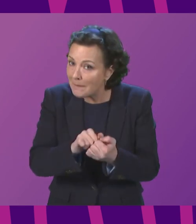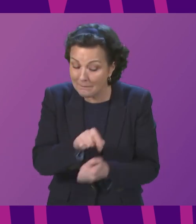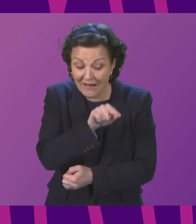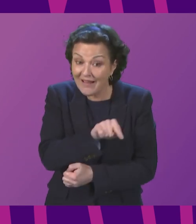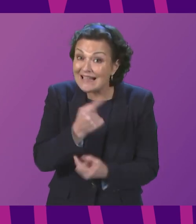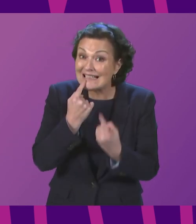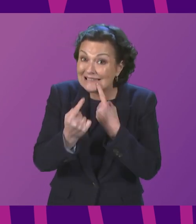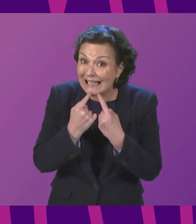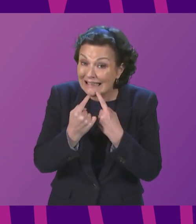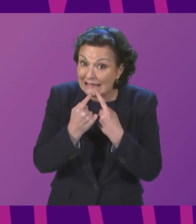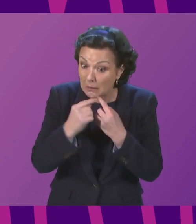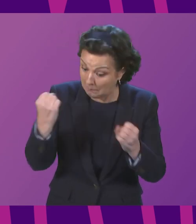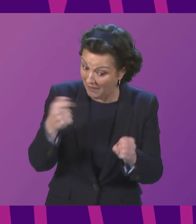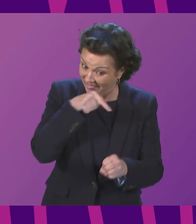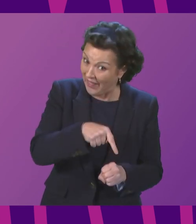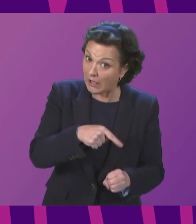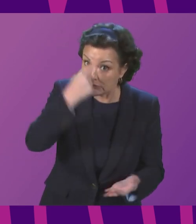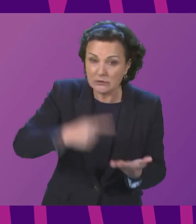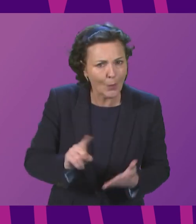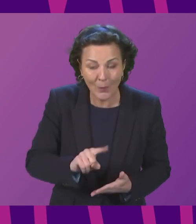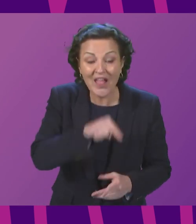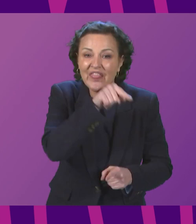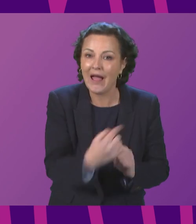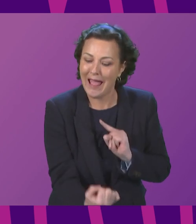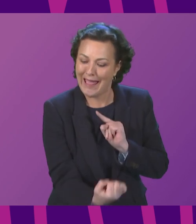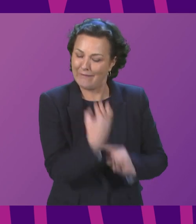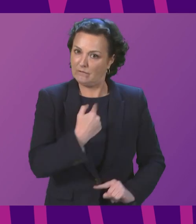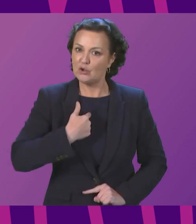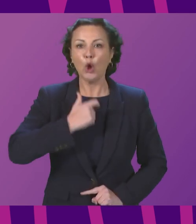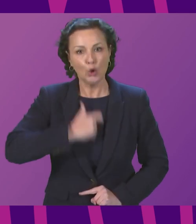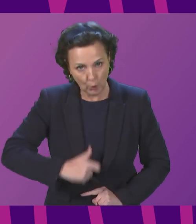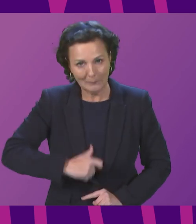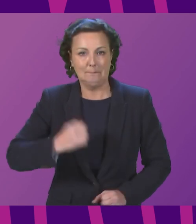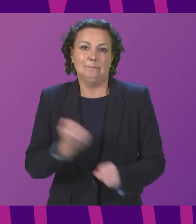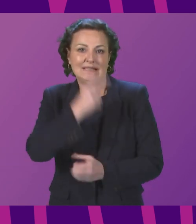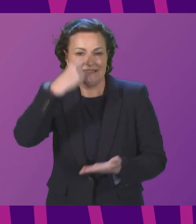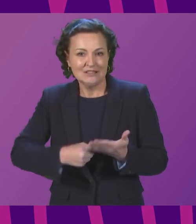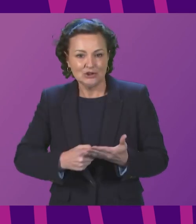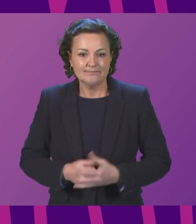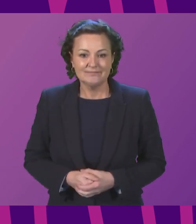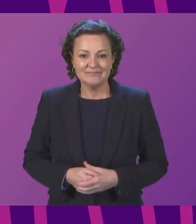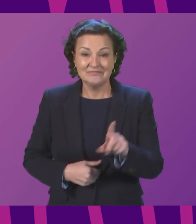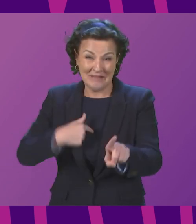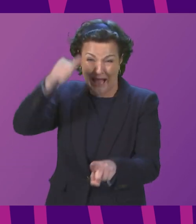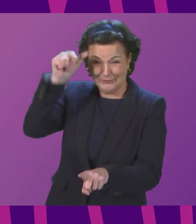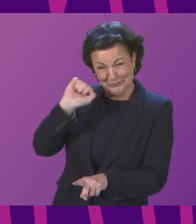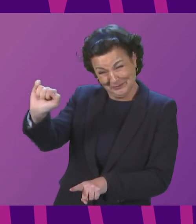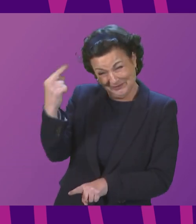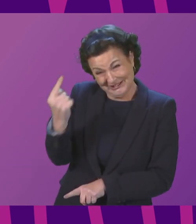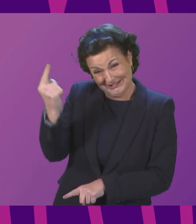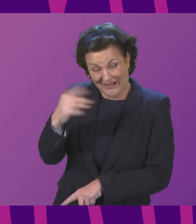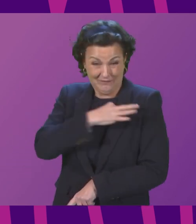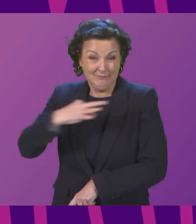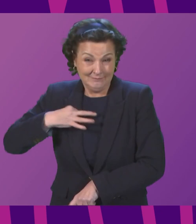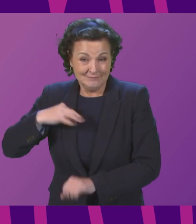I know that the member is a clinician. I would hazard a guess that he is in a minority of